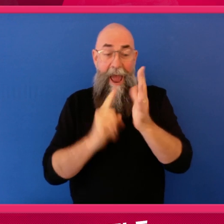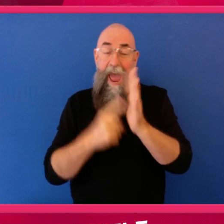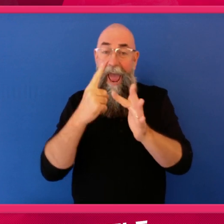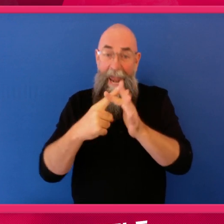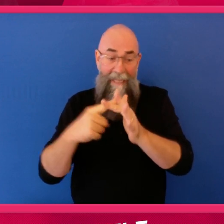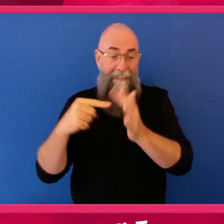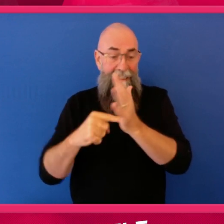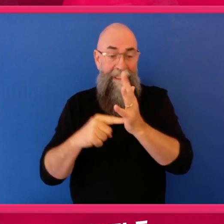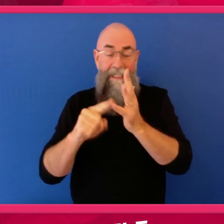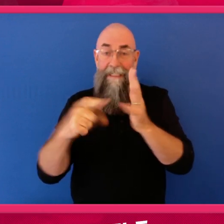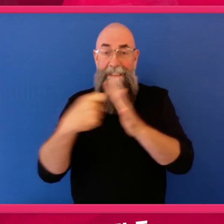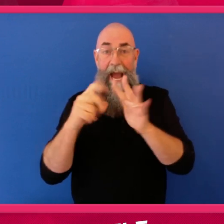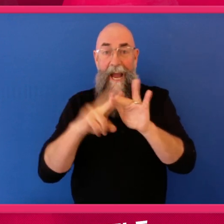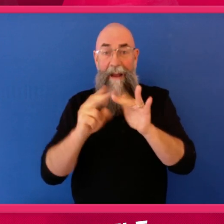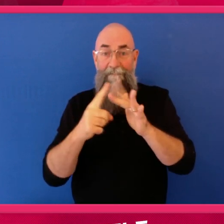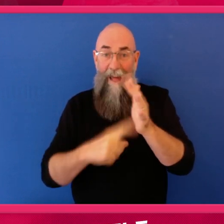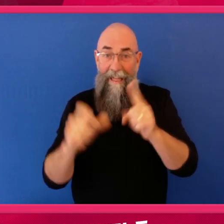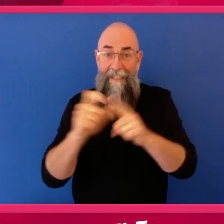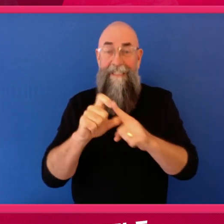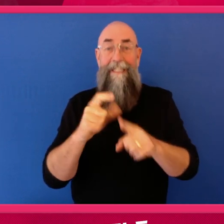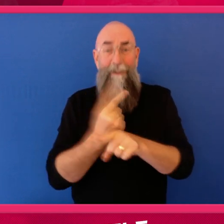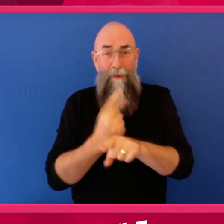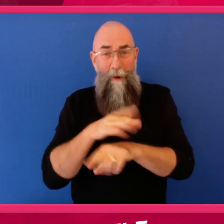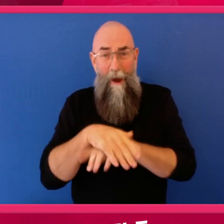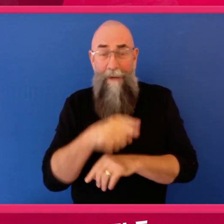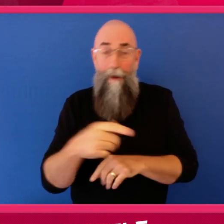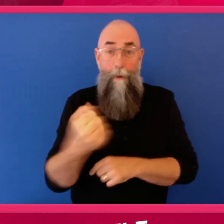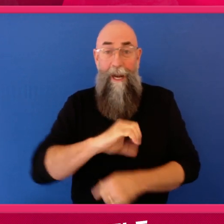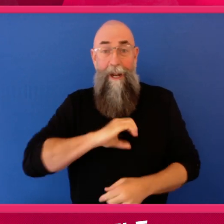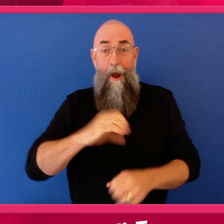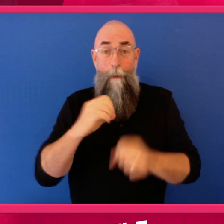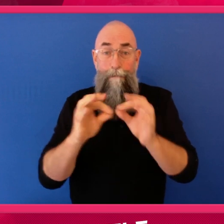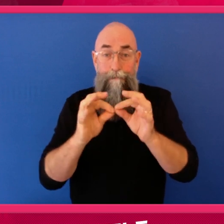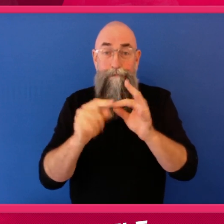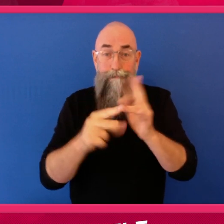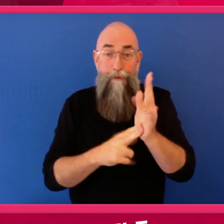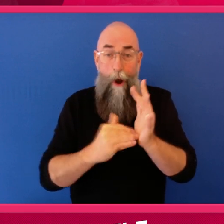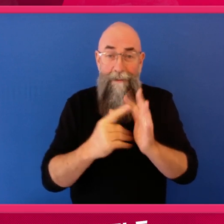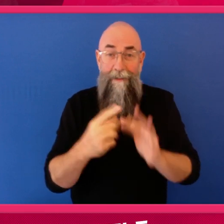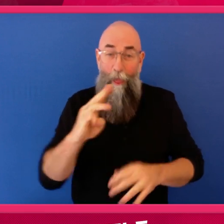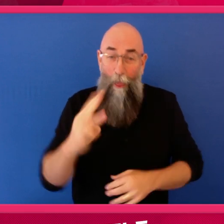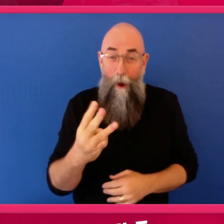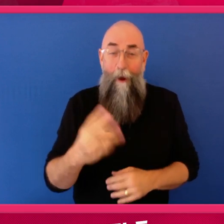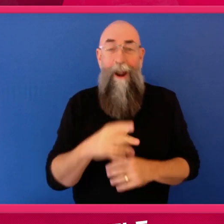place, that was, that was again, six gold medals, six gold medals, six amazing moments.